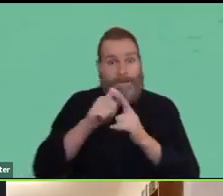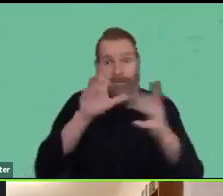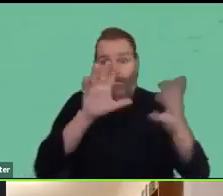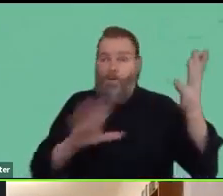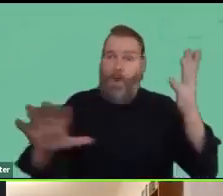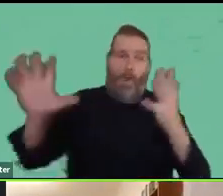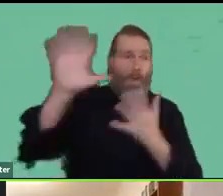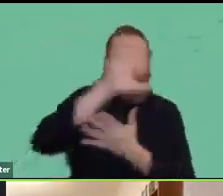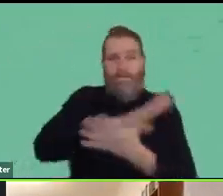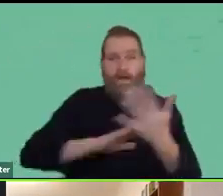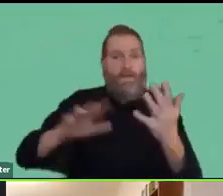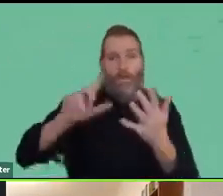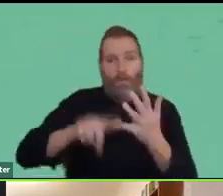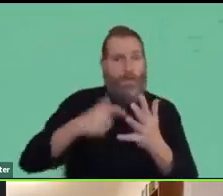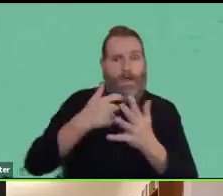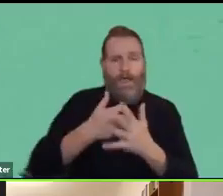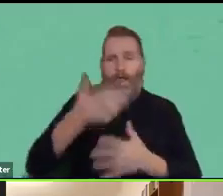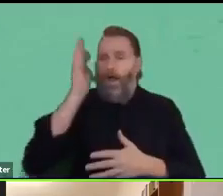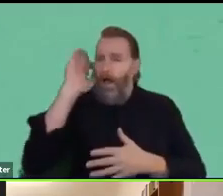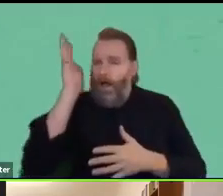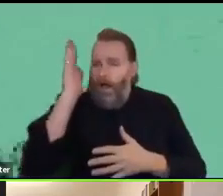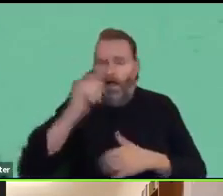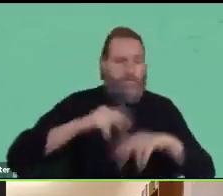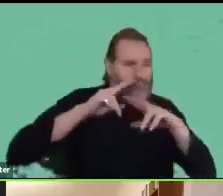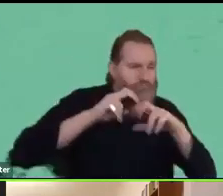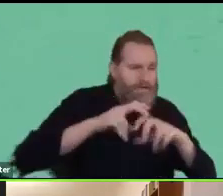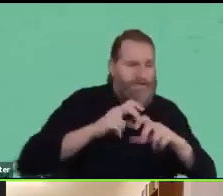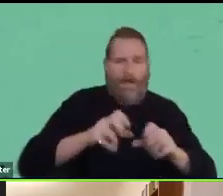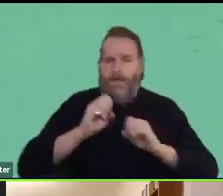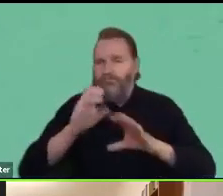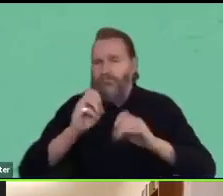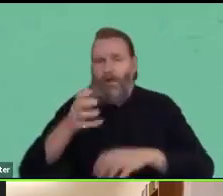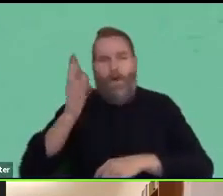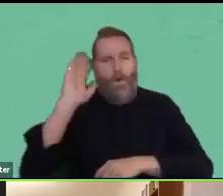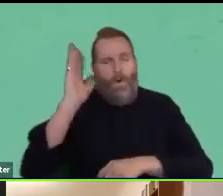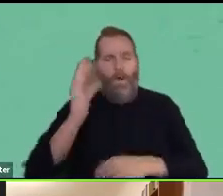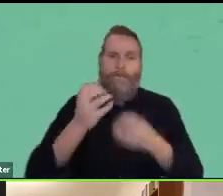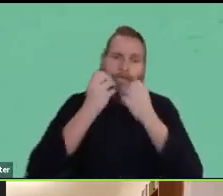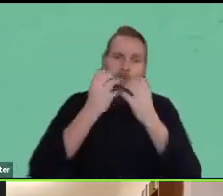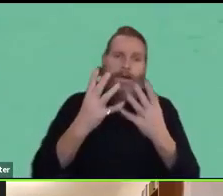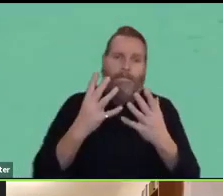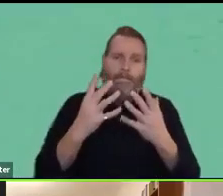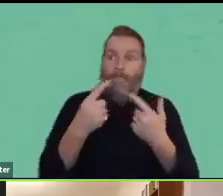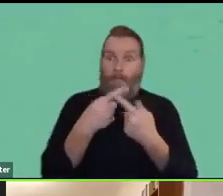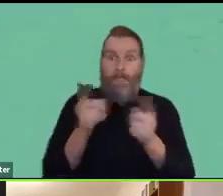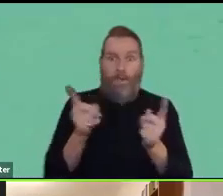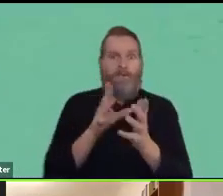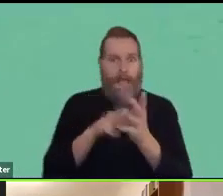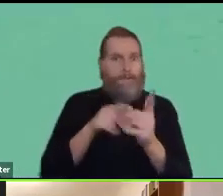well researched passionate and it's quite nice to see those politicians prepared to say that for us